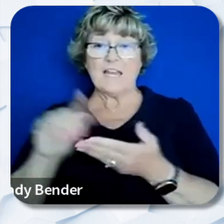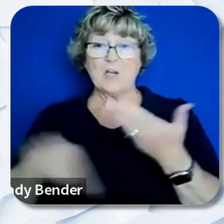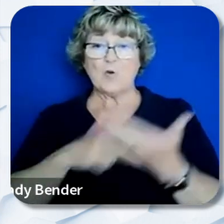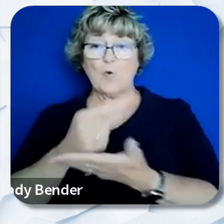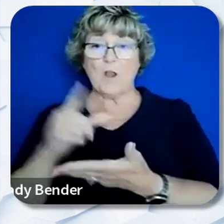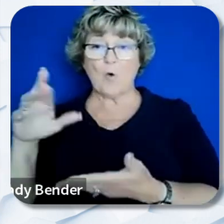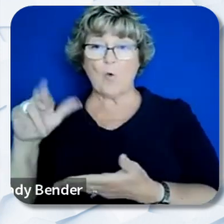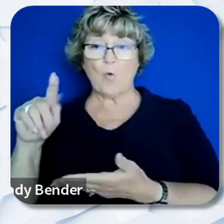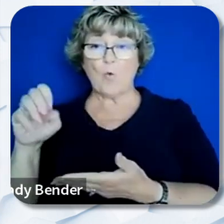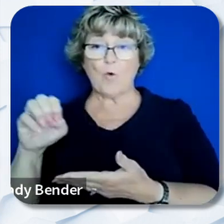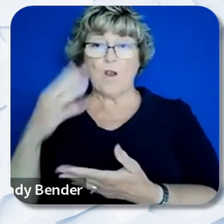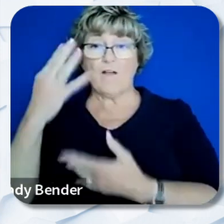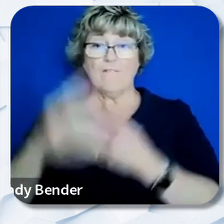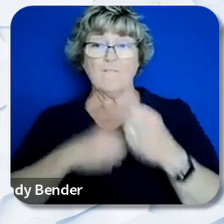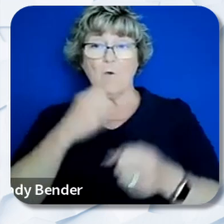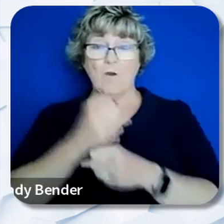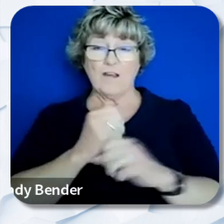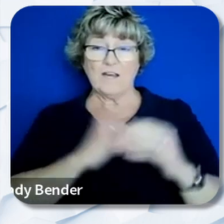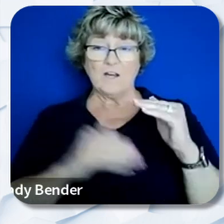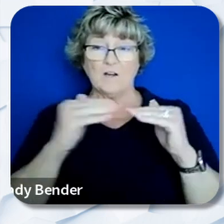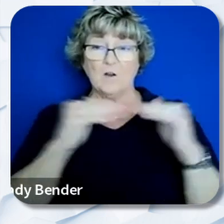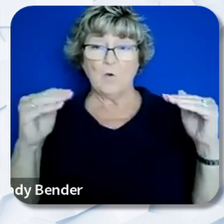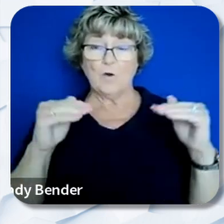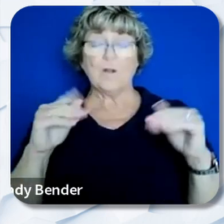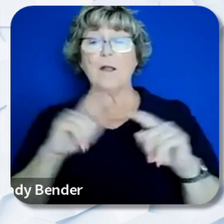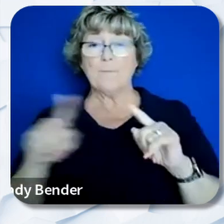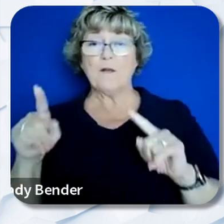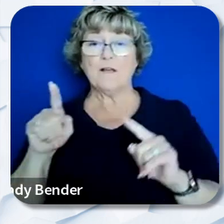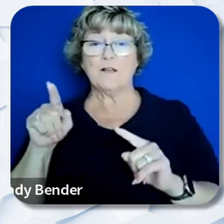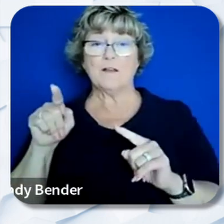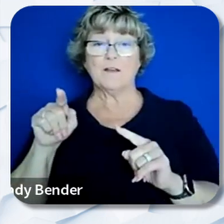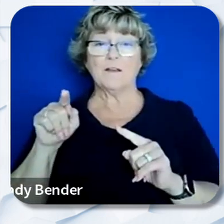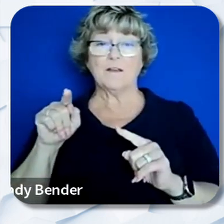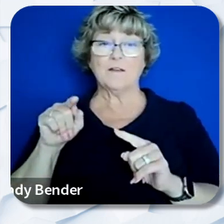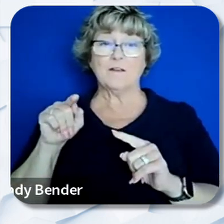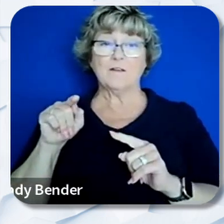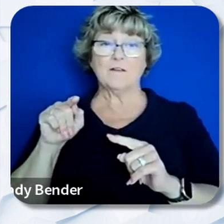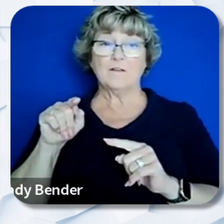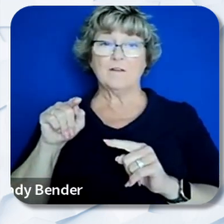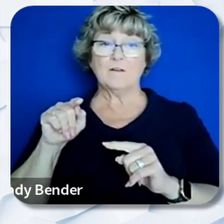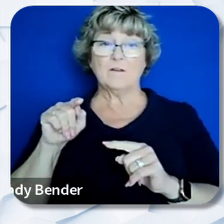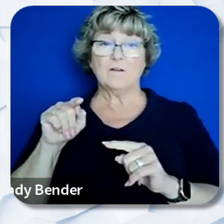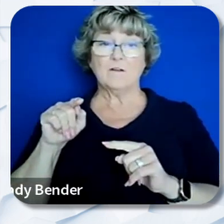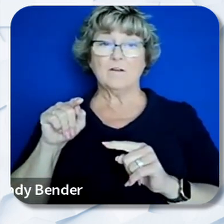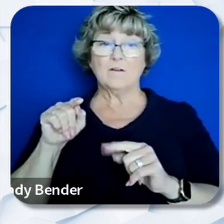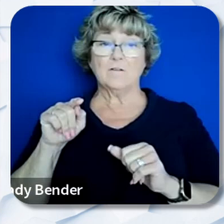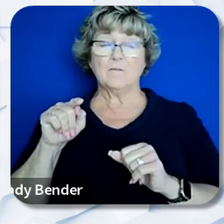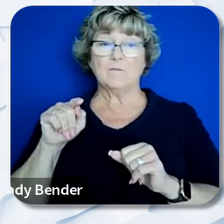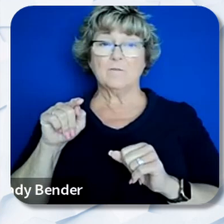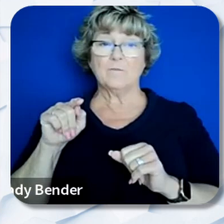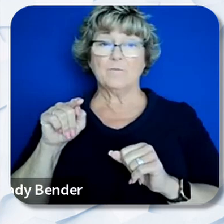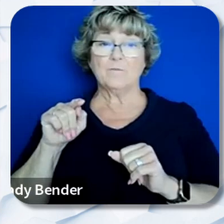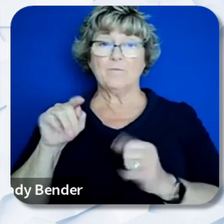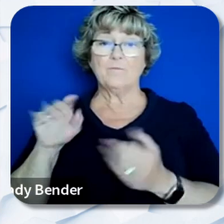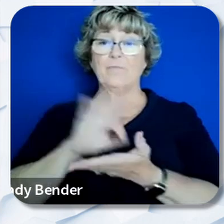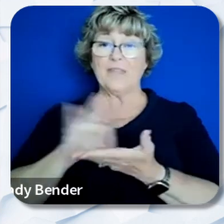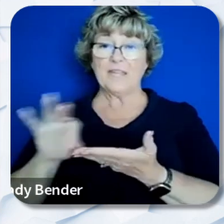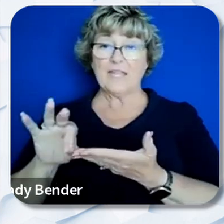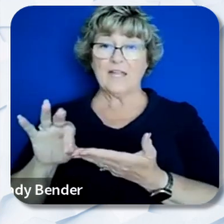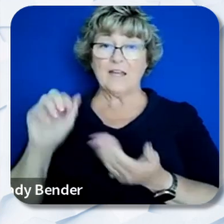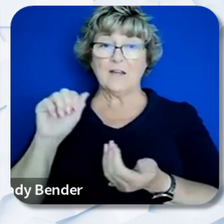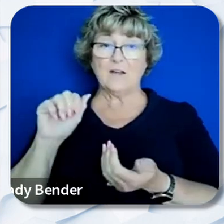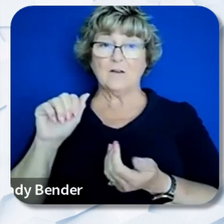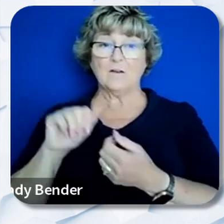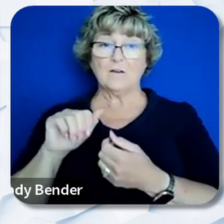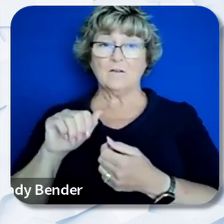is a a four-year cohort rate. But they are, they are counted in the, they're not part